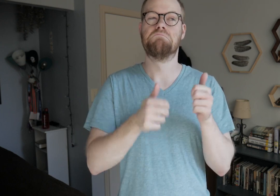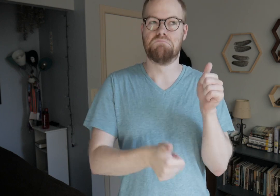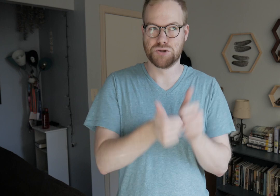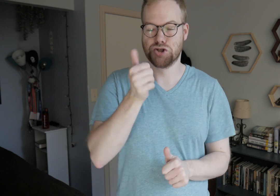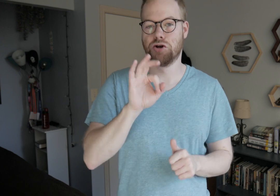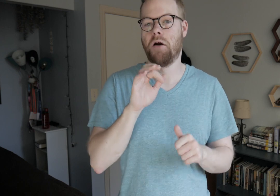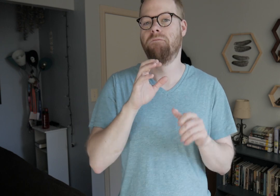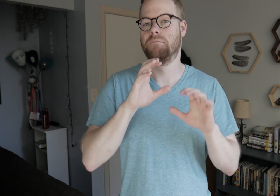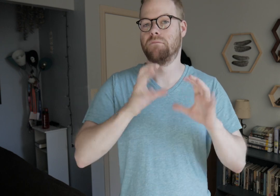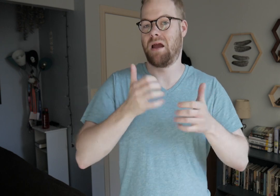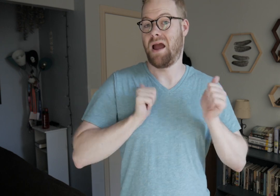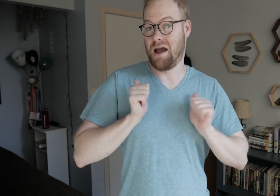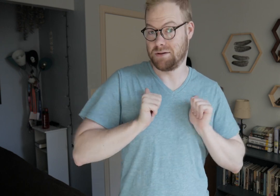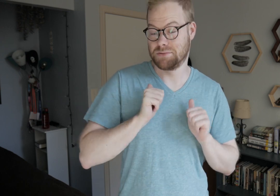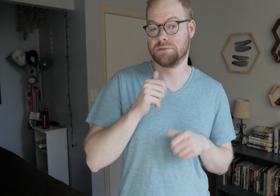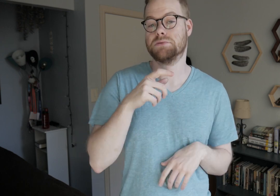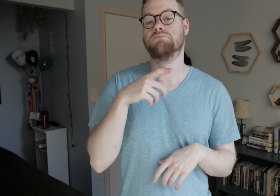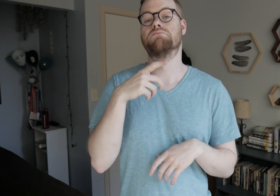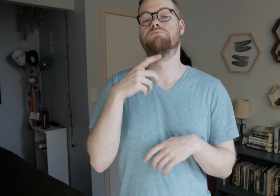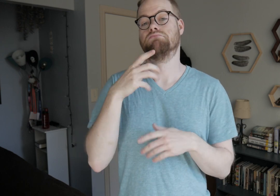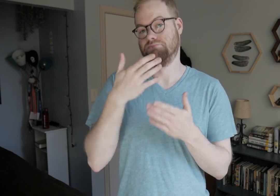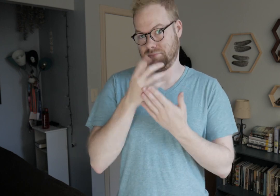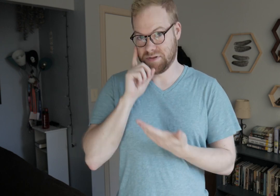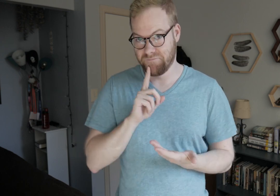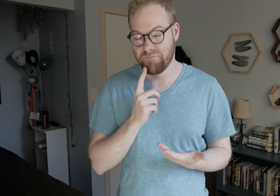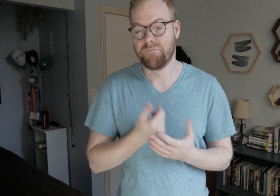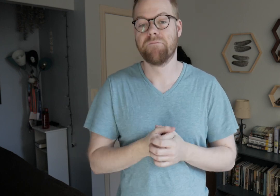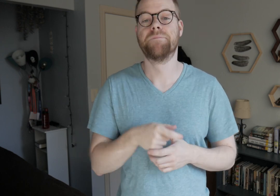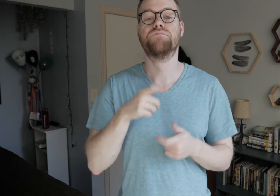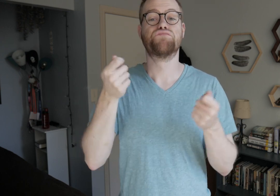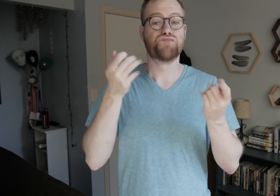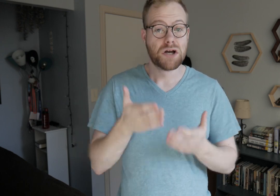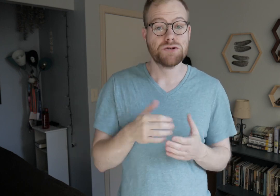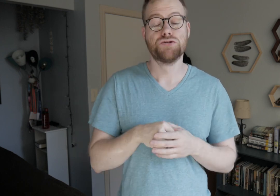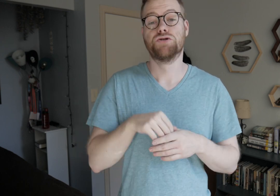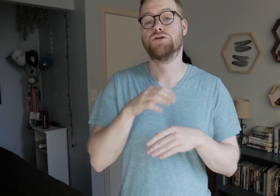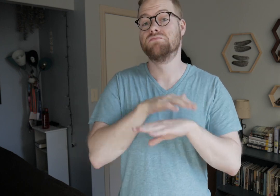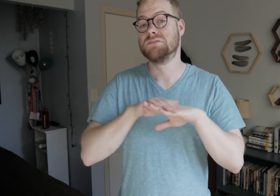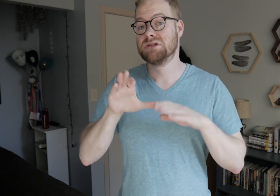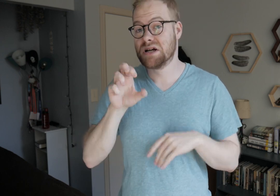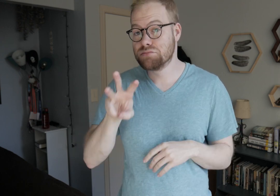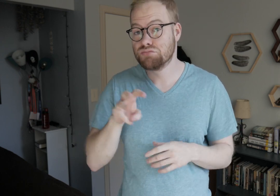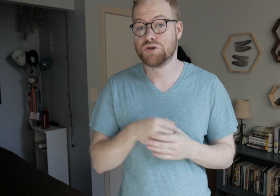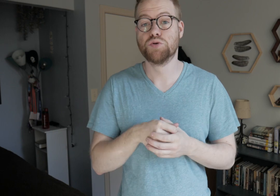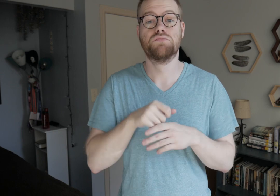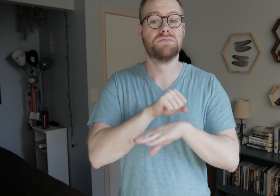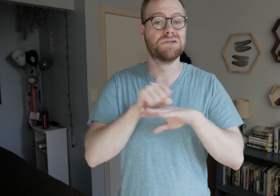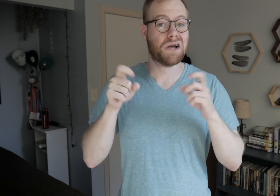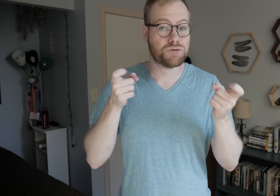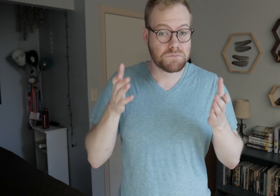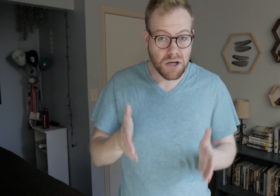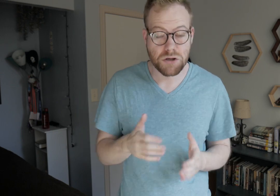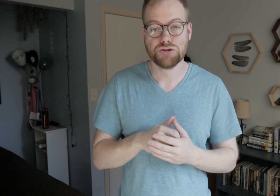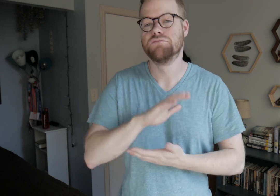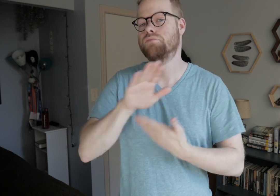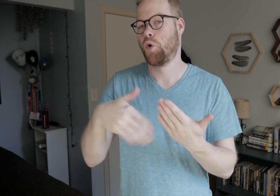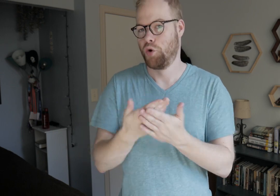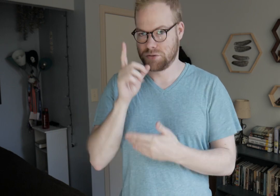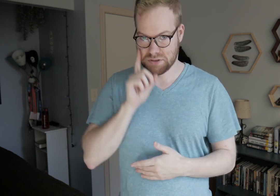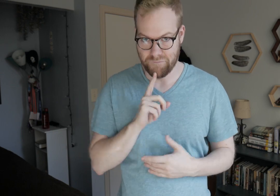The majority of the casts were deaf, the directors, stage crew, stage managers, all deaf.